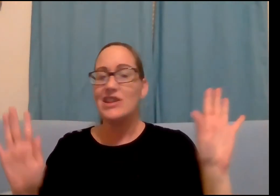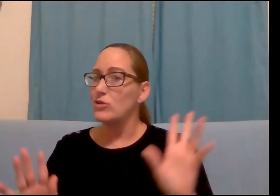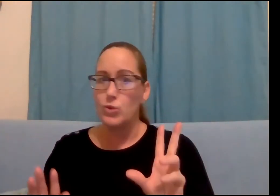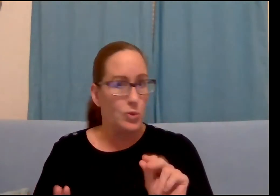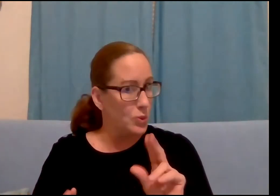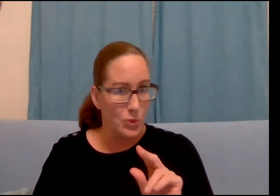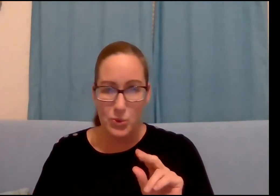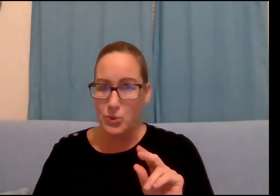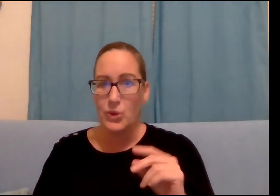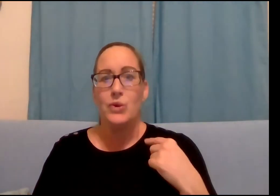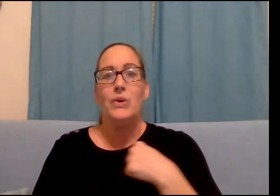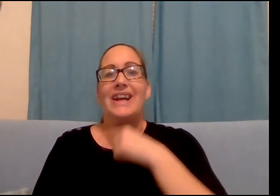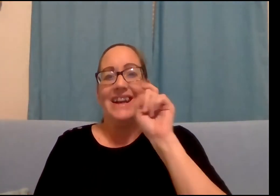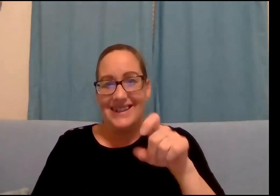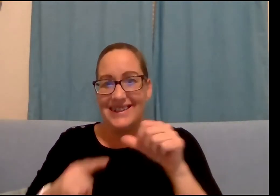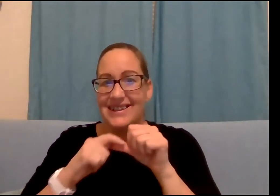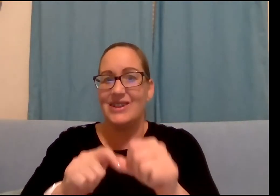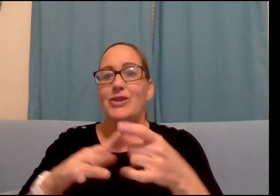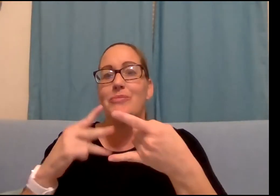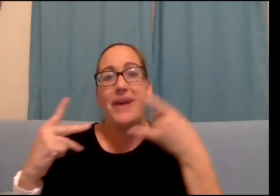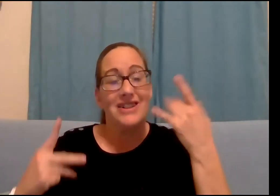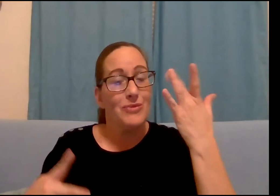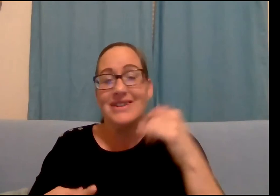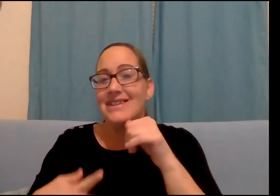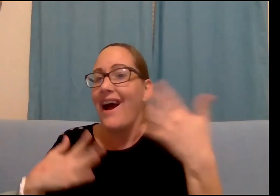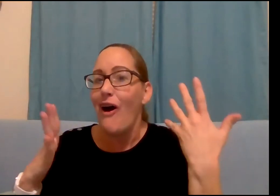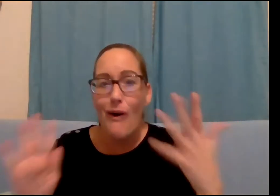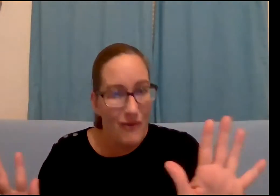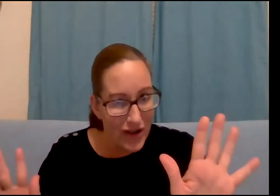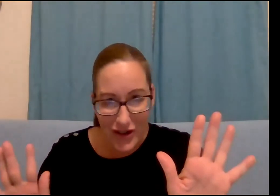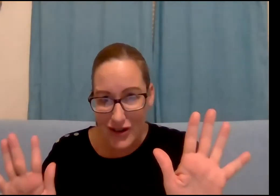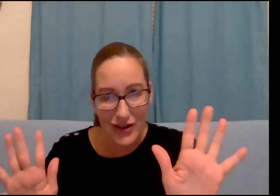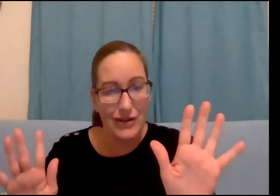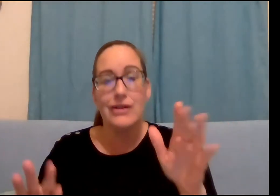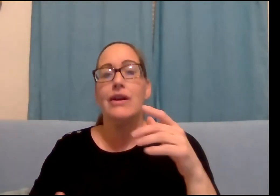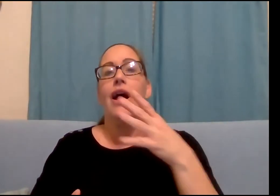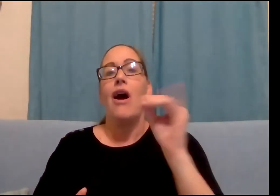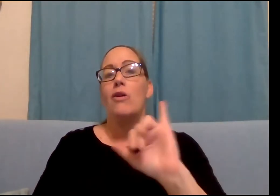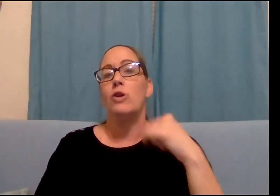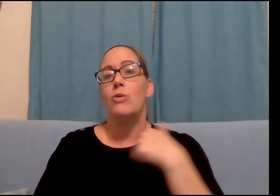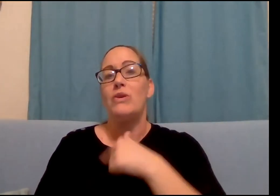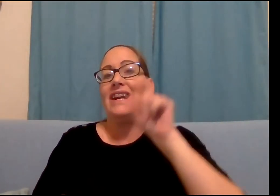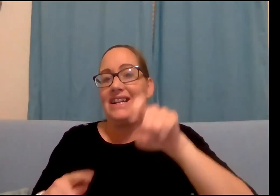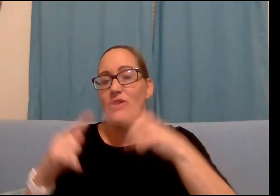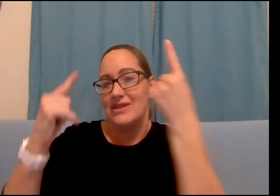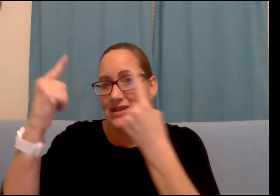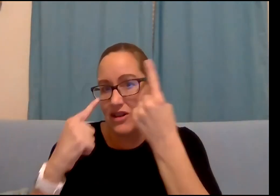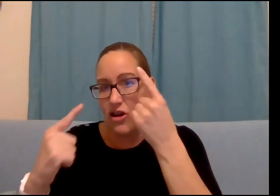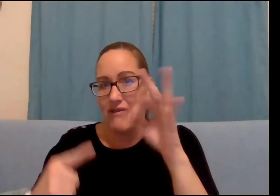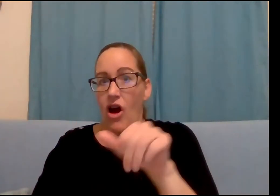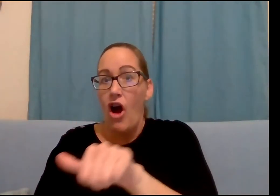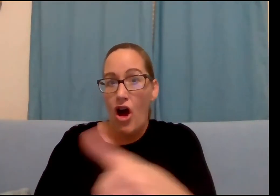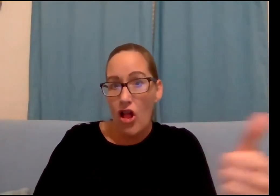No, it is not over. We still need to wear the mask, why? It is not over yet and we need to consider the other